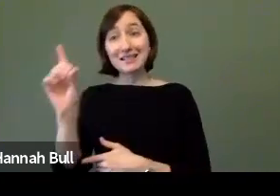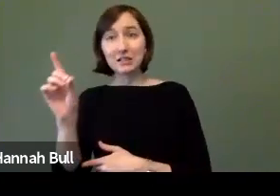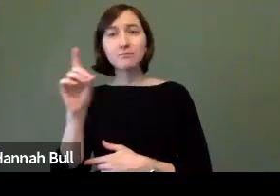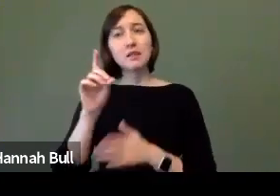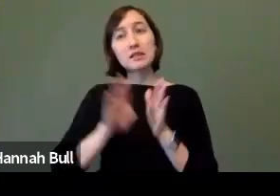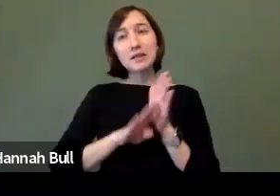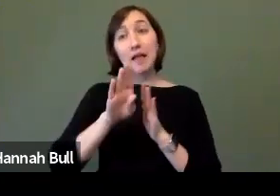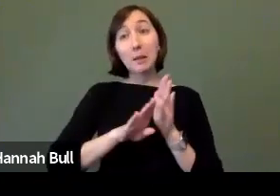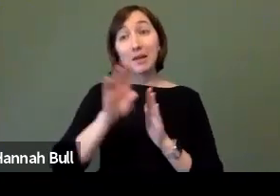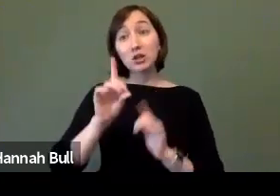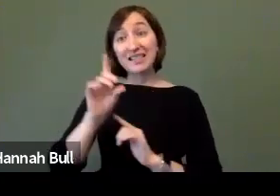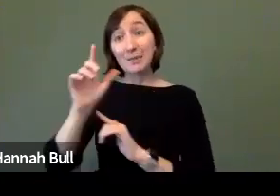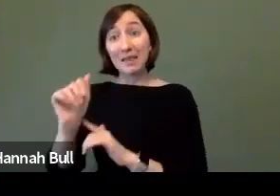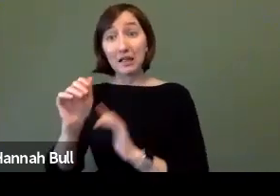in every state.